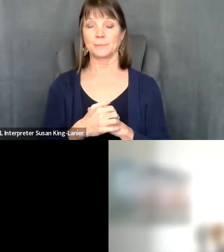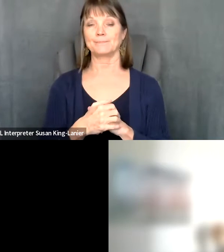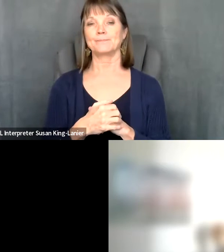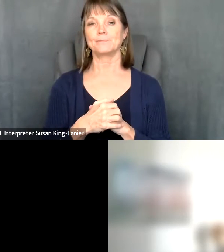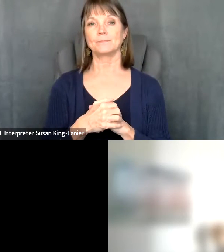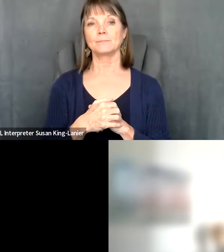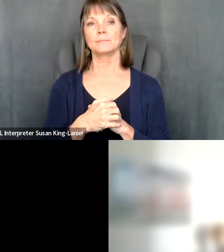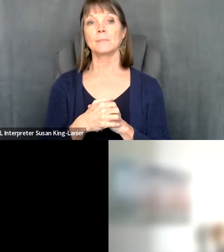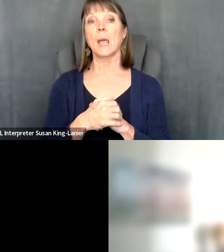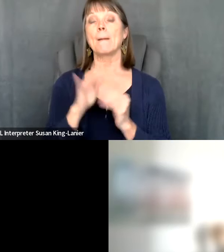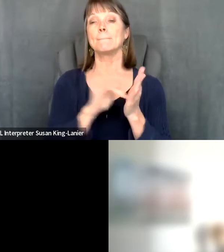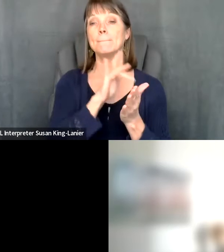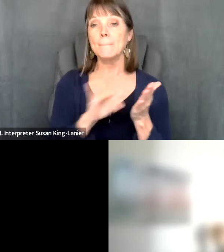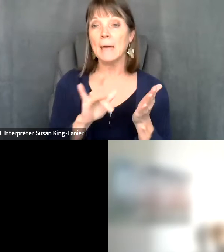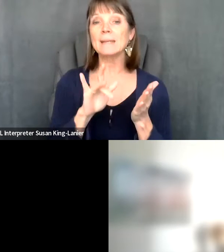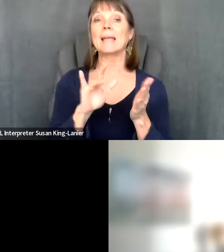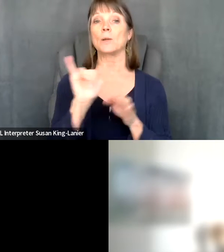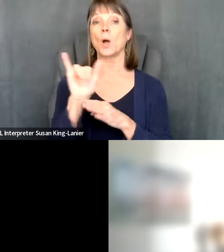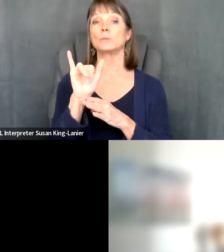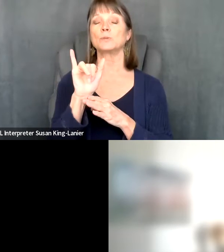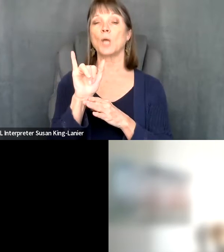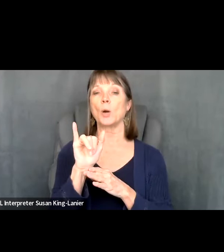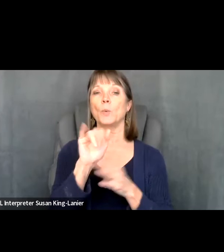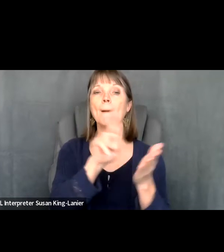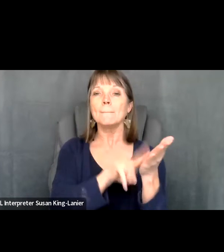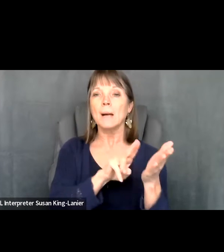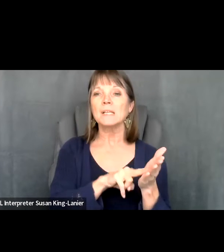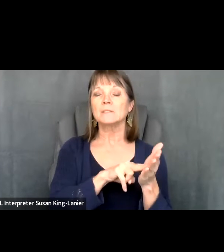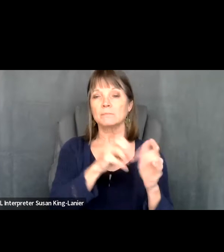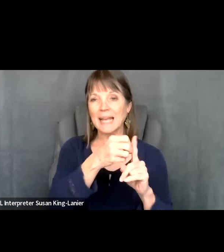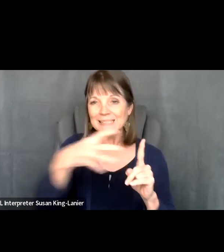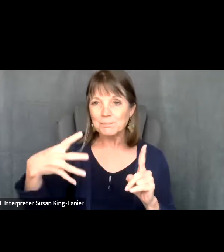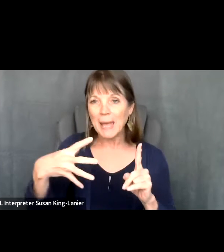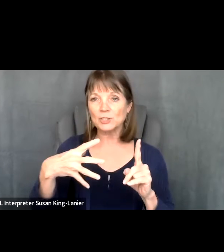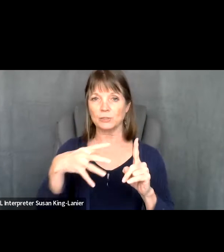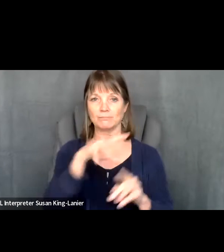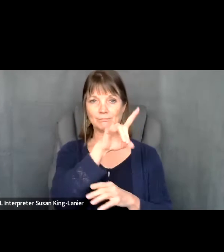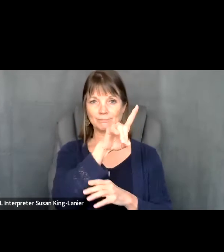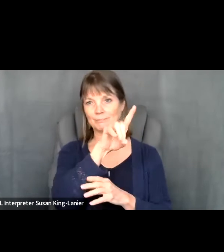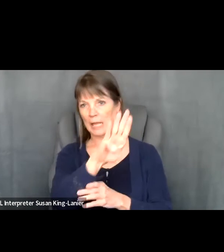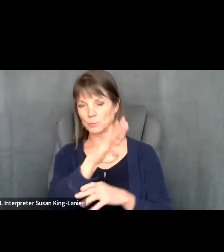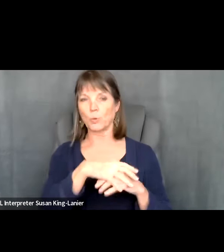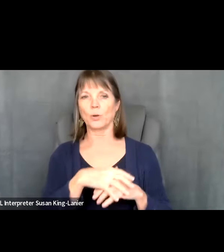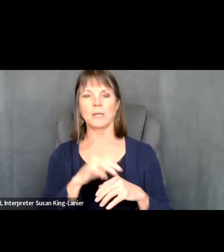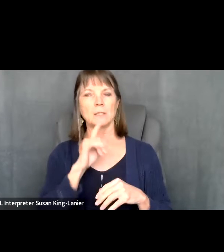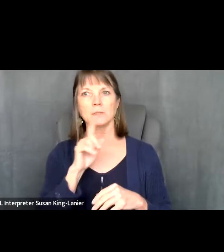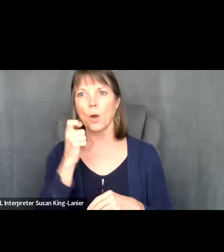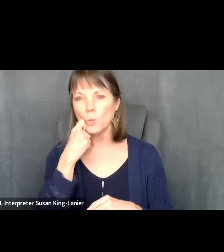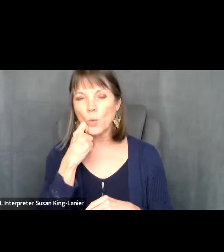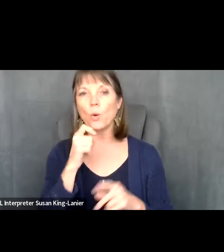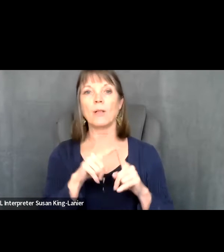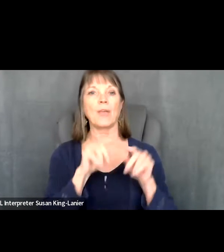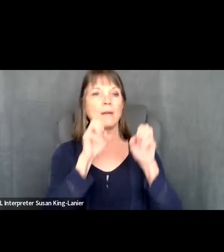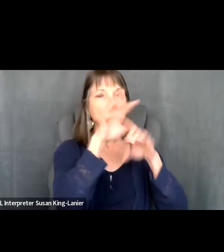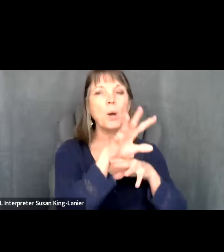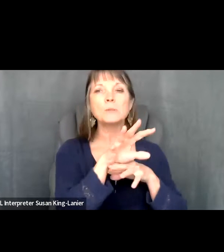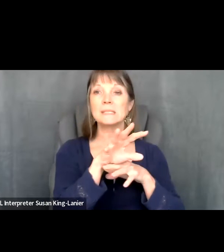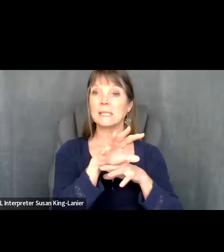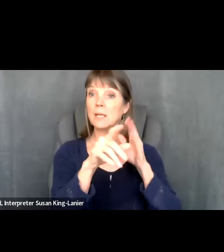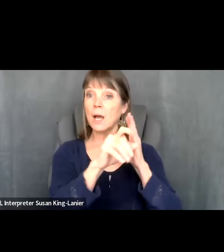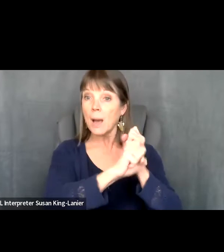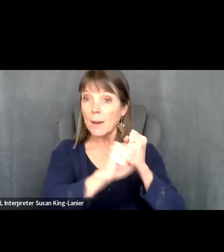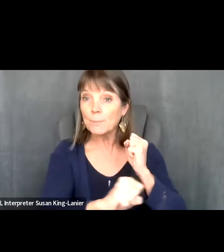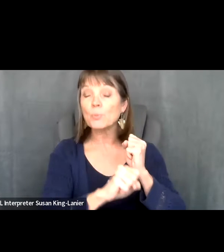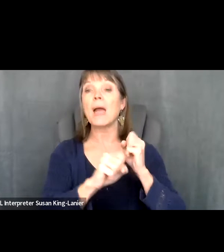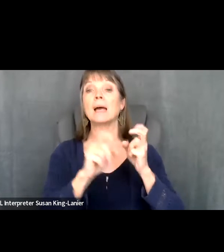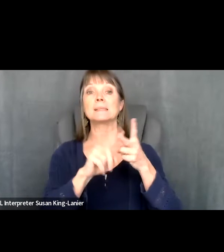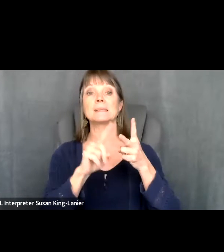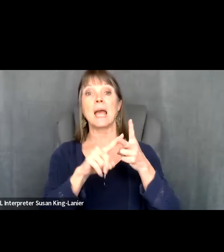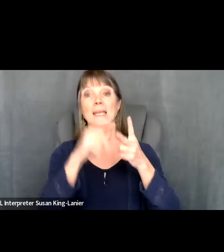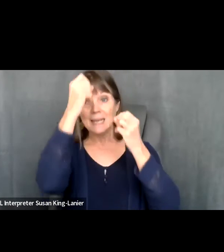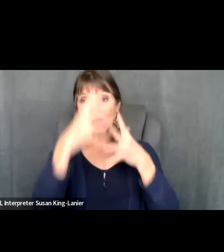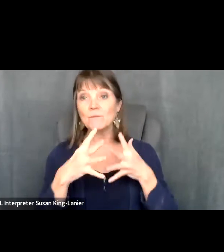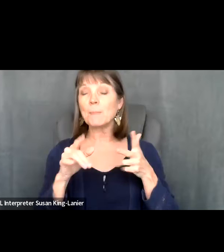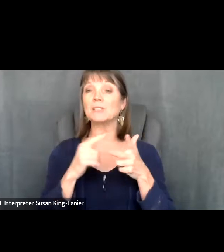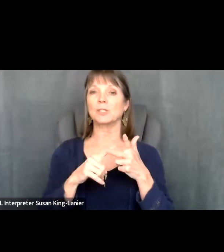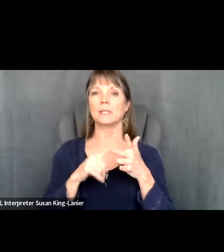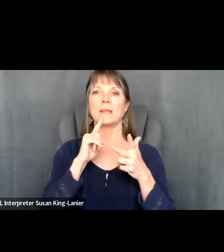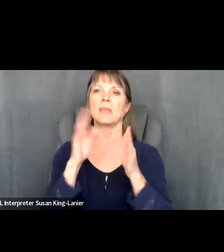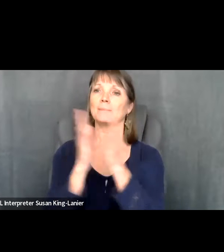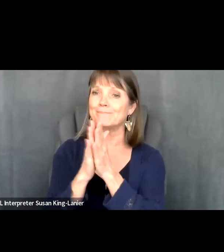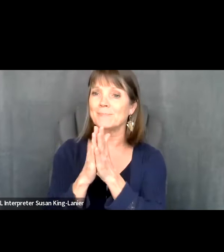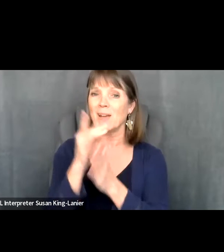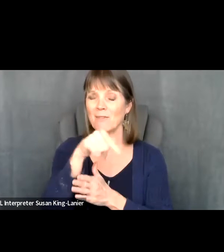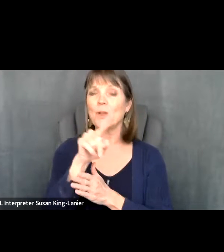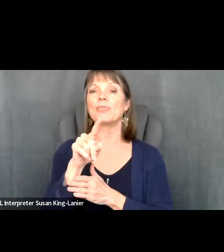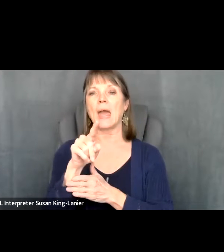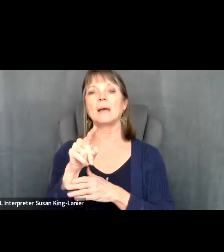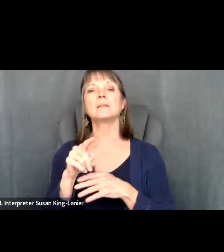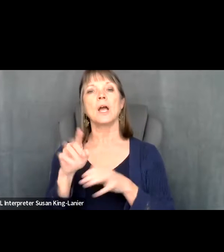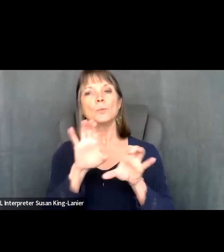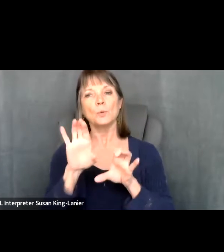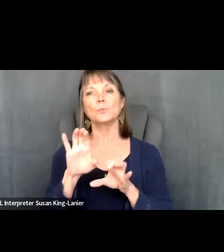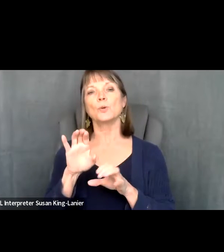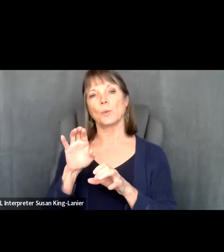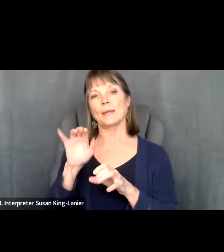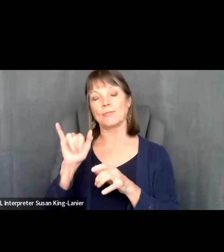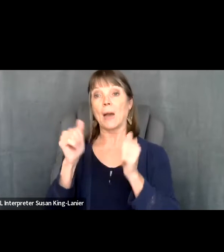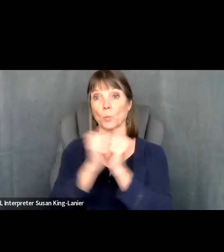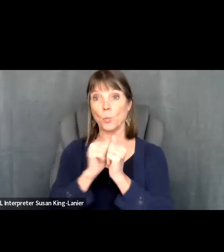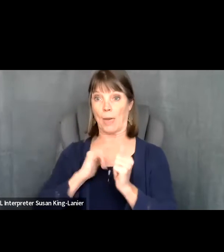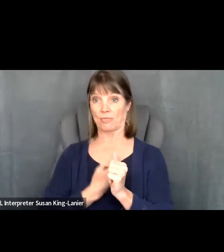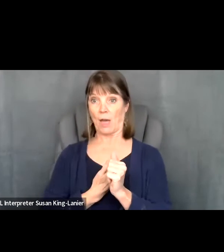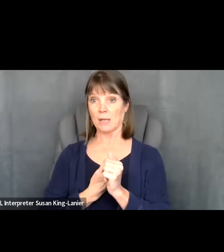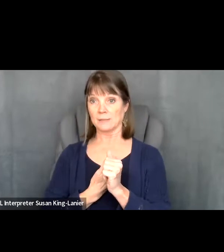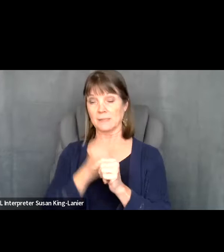Kelly Crosbie: Medicaid has also published a medicaid expansion dashboard, which is really cool and there's a hot link they they posted a press release big kudos to the Medicaid team for developing this dashboard in partnership with sister divisions like us, but with the community. They have such a large community group,